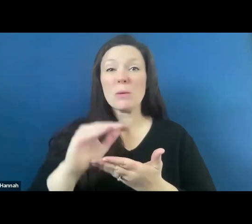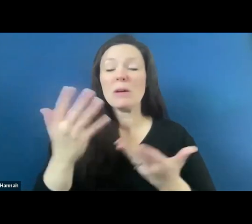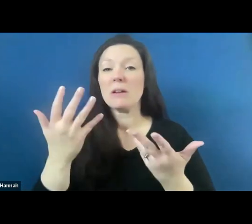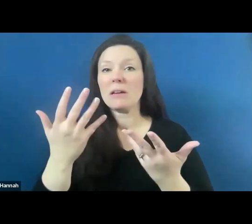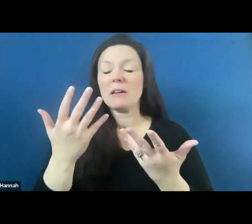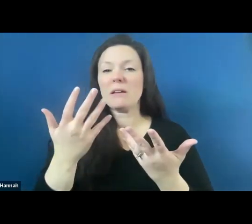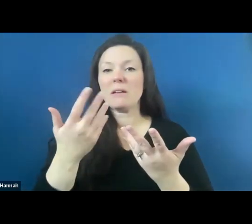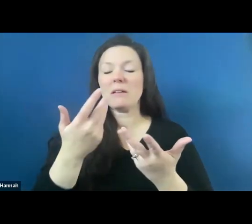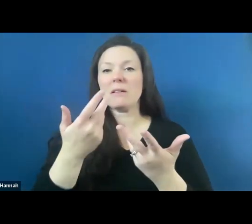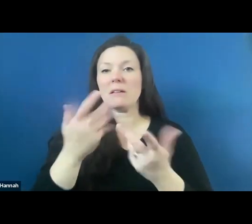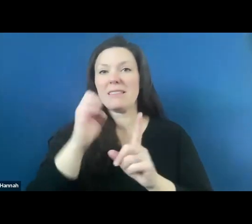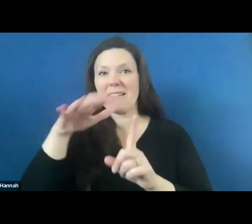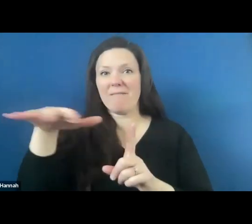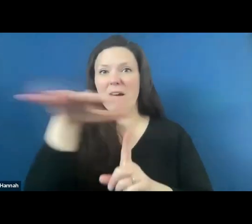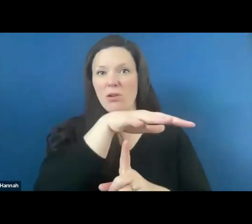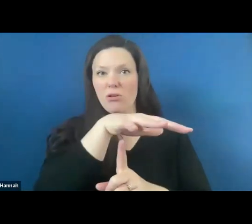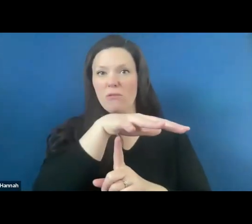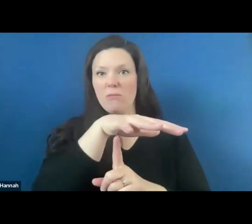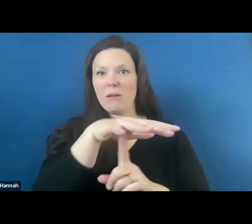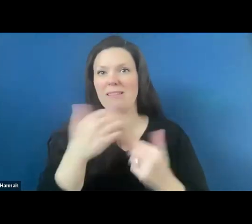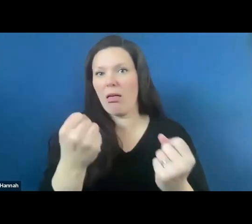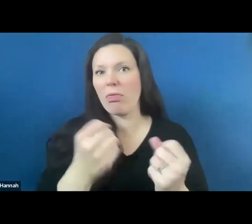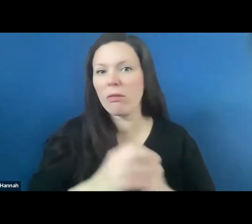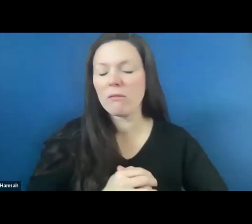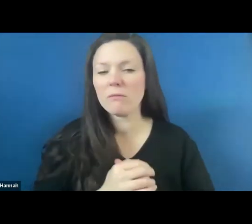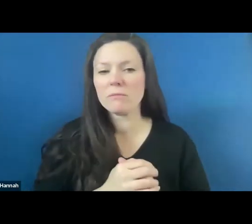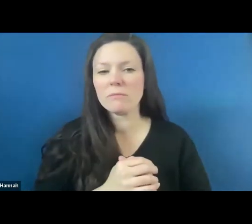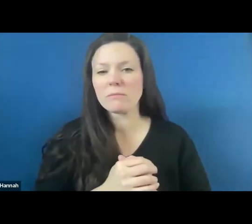The last thing I want to talk about in terms of indirect wartime